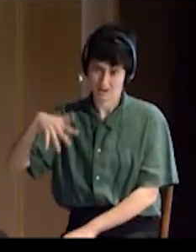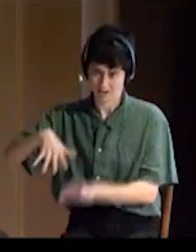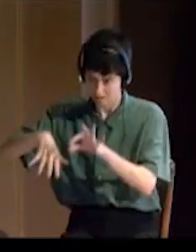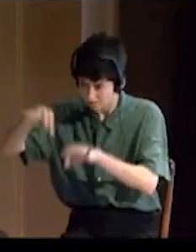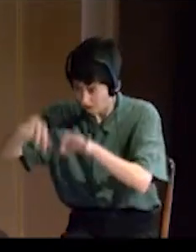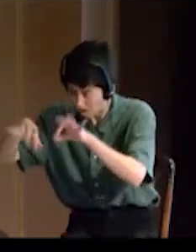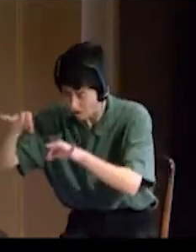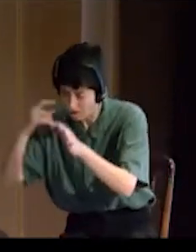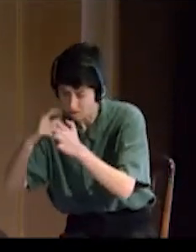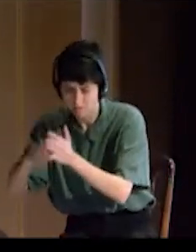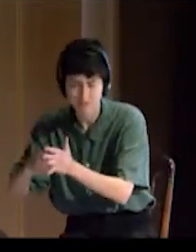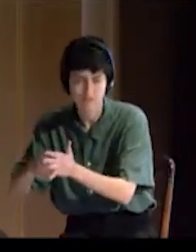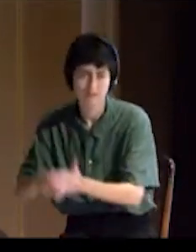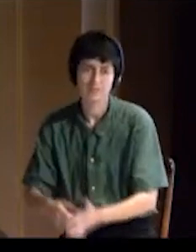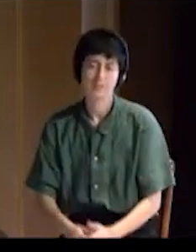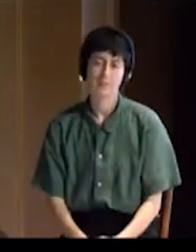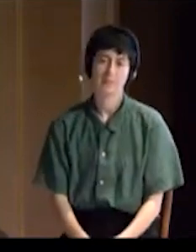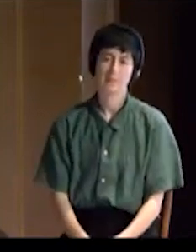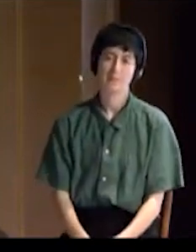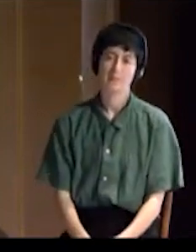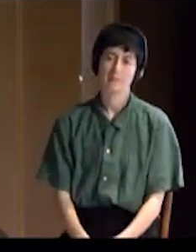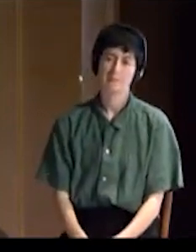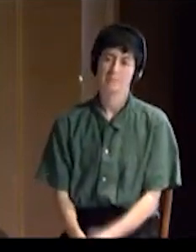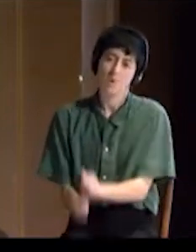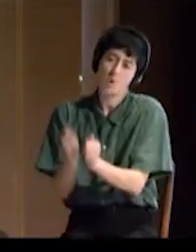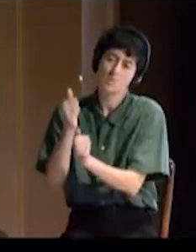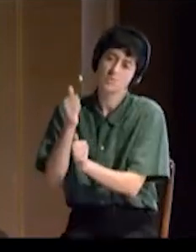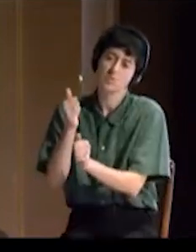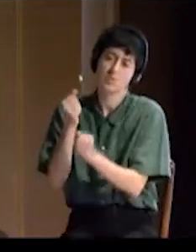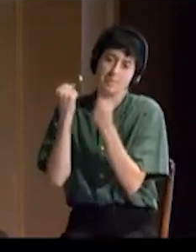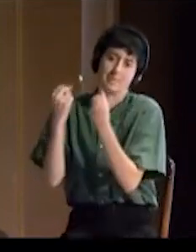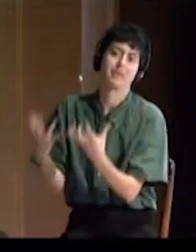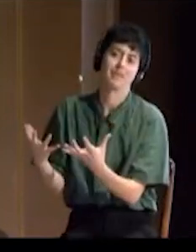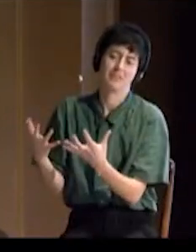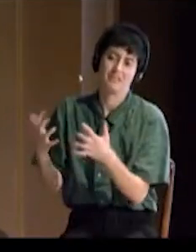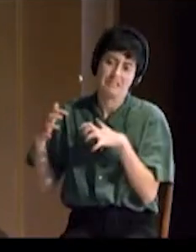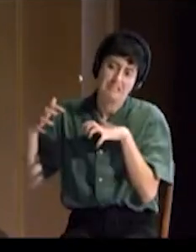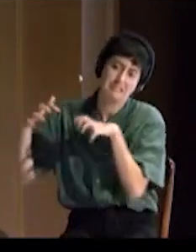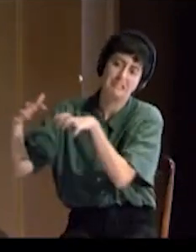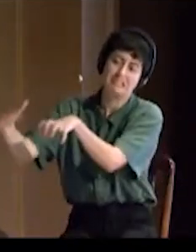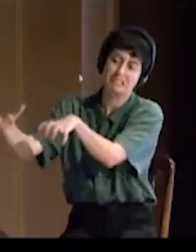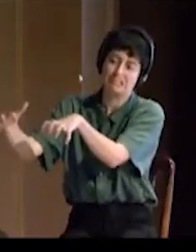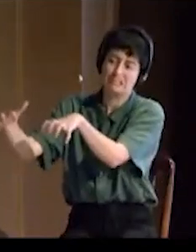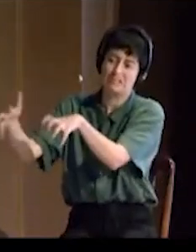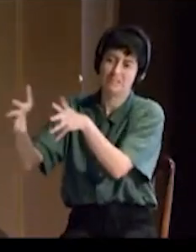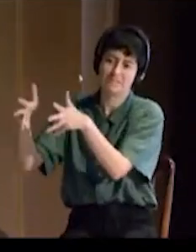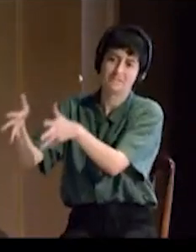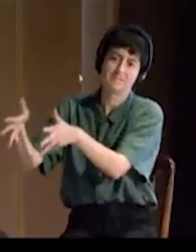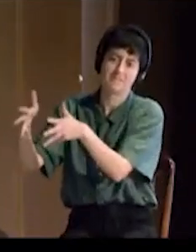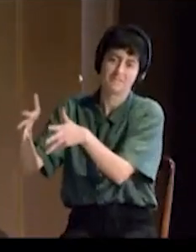or at least a lot of them are still out there. So we really need to run to discover those